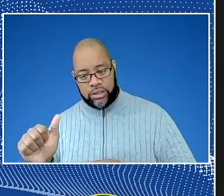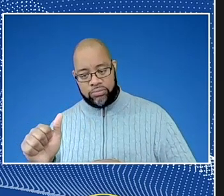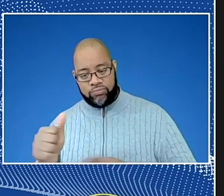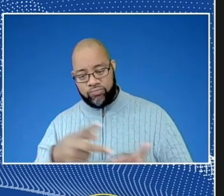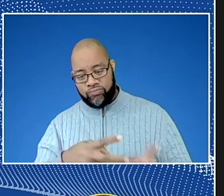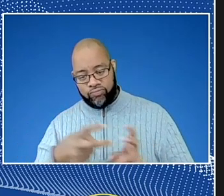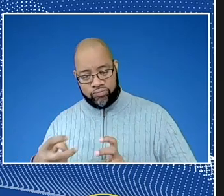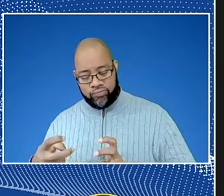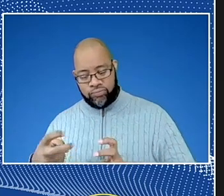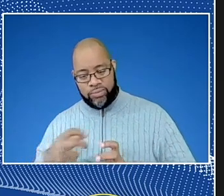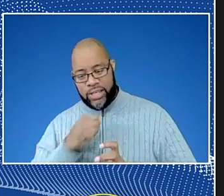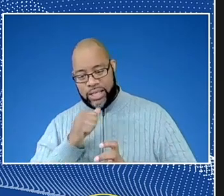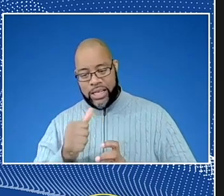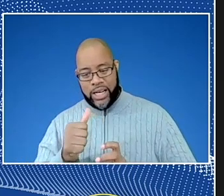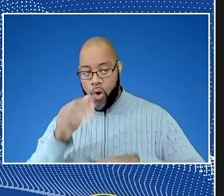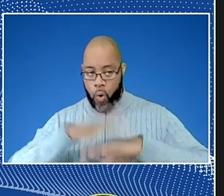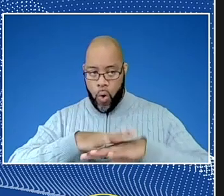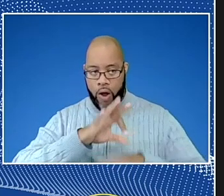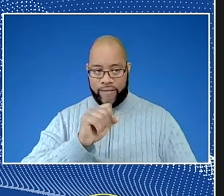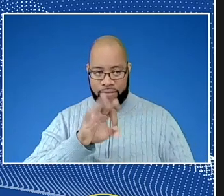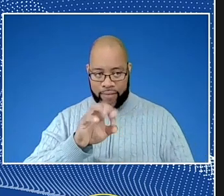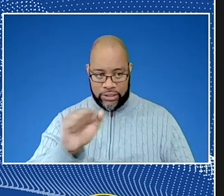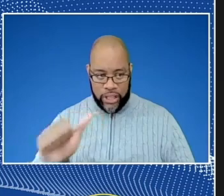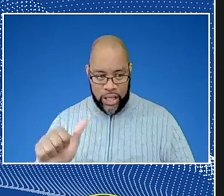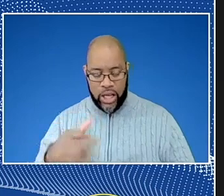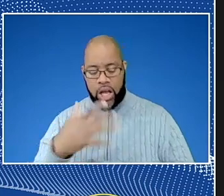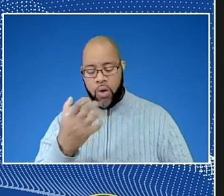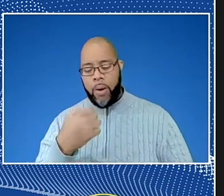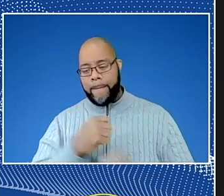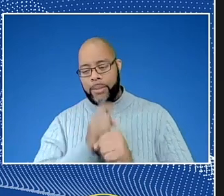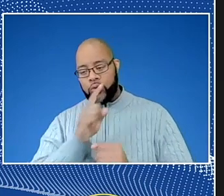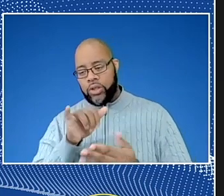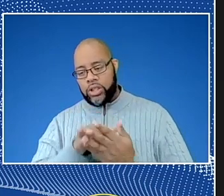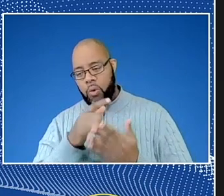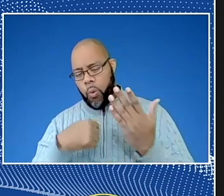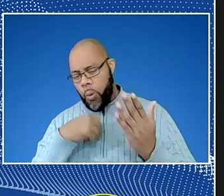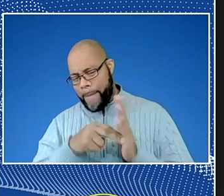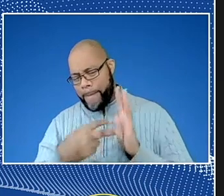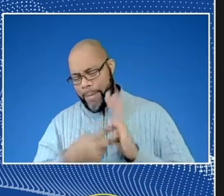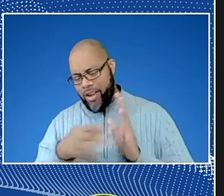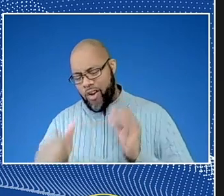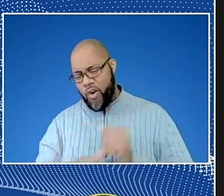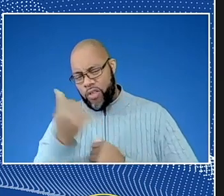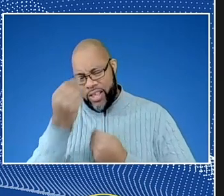It's not on the FAFSA. So I just want to make sure what do we mean by other information from the FAFSA?